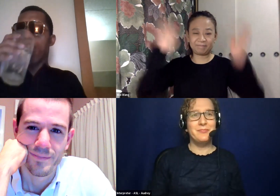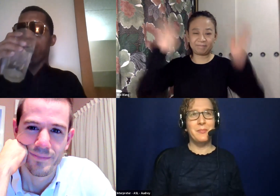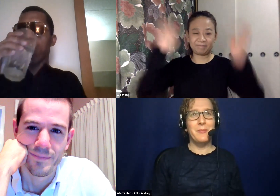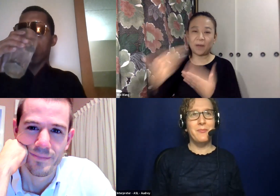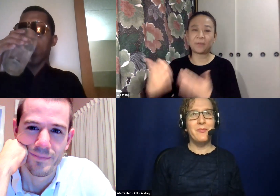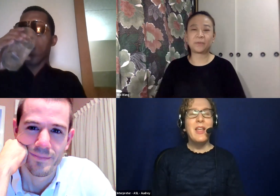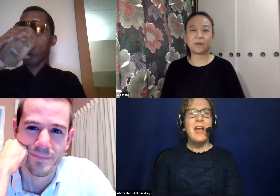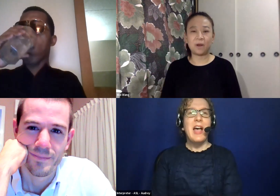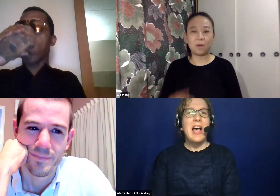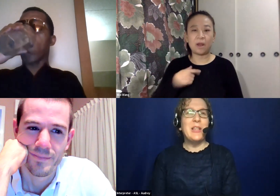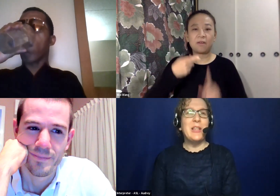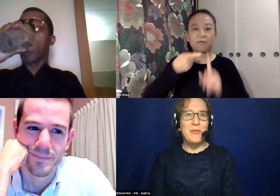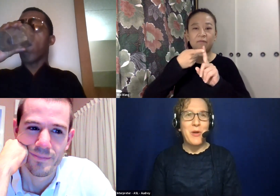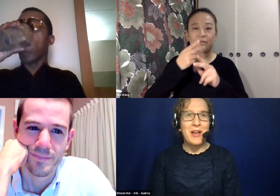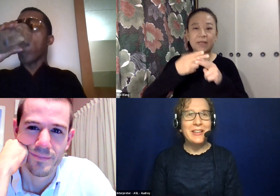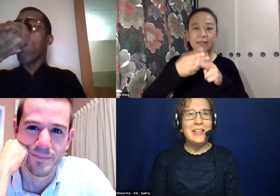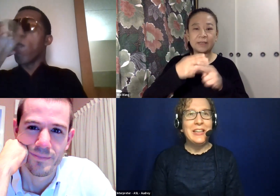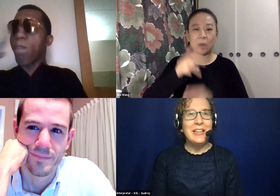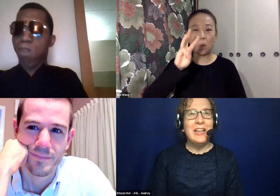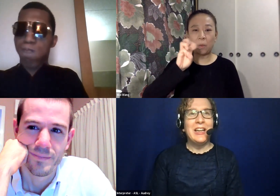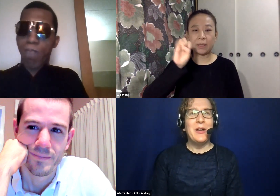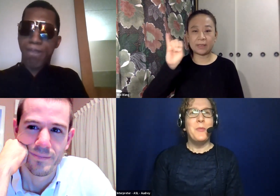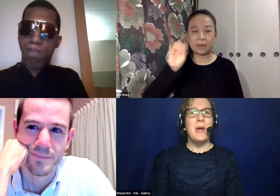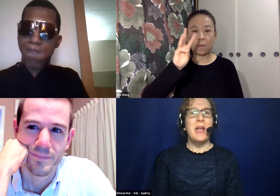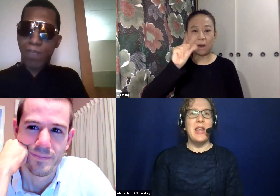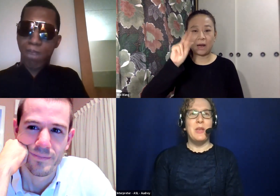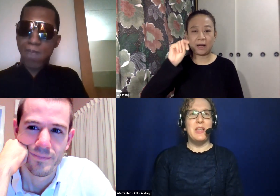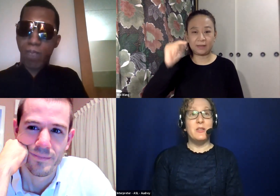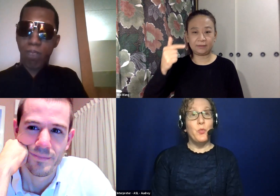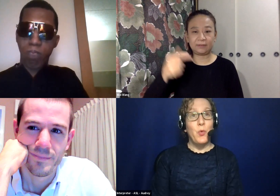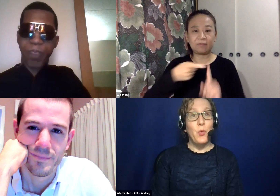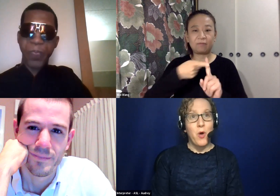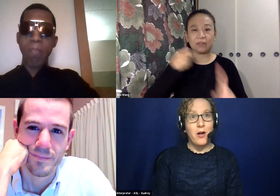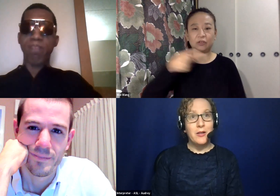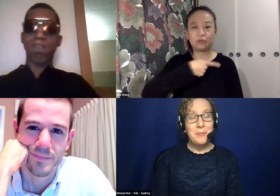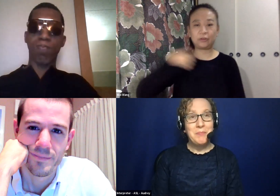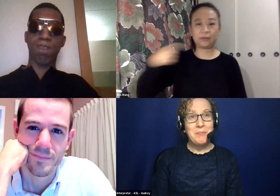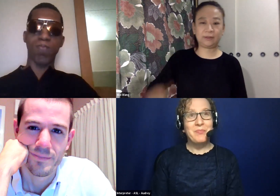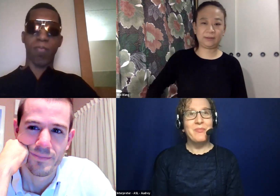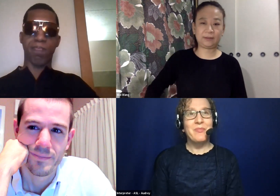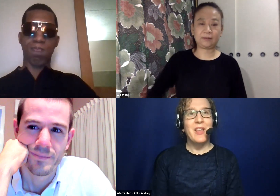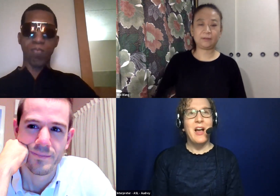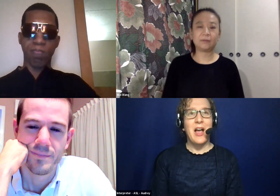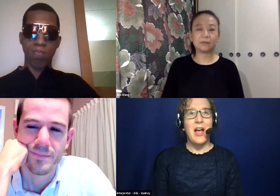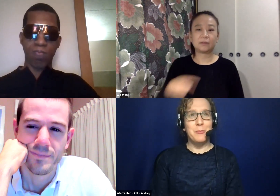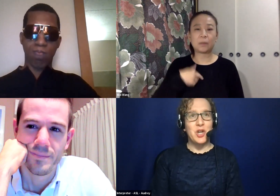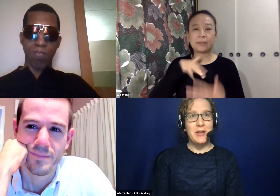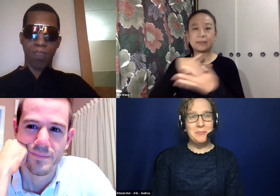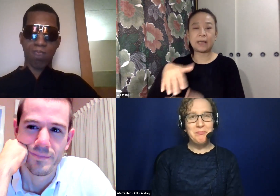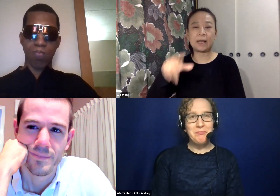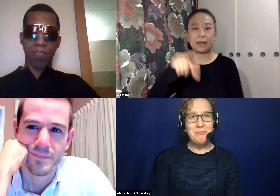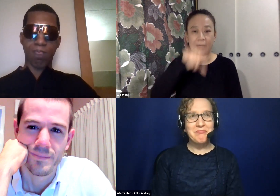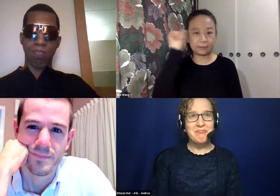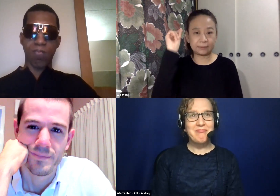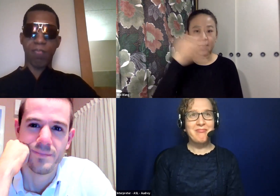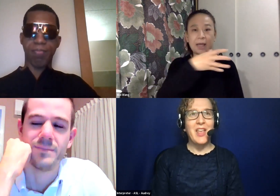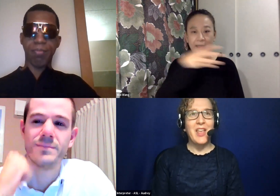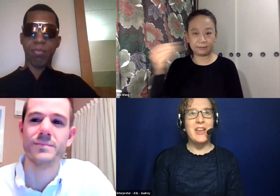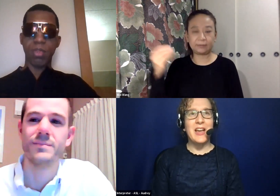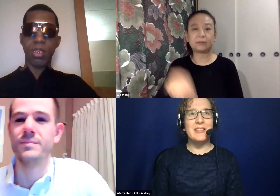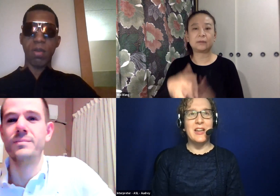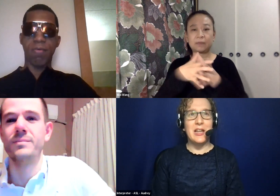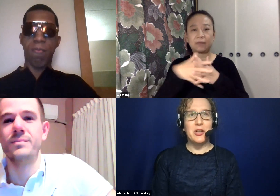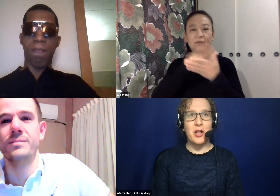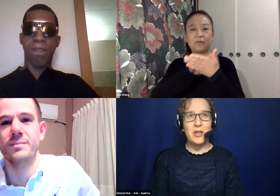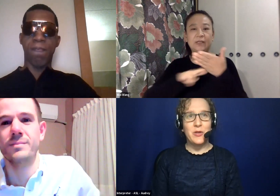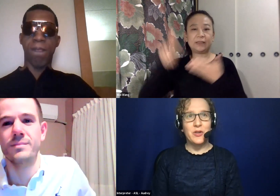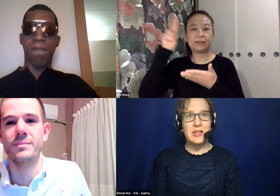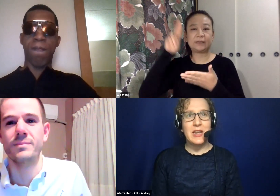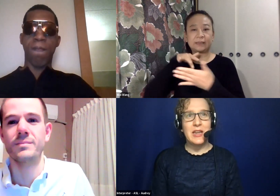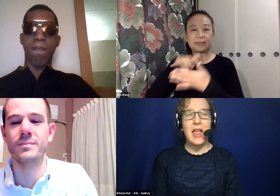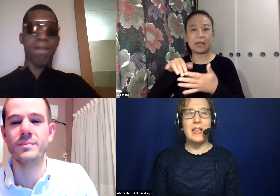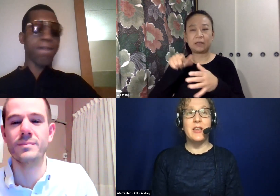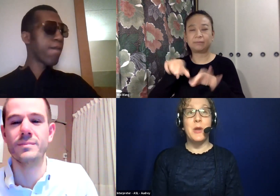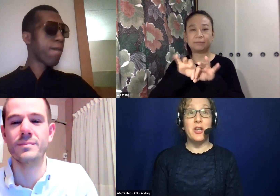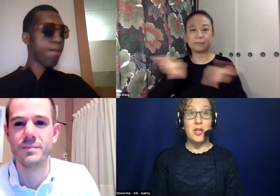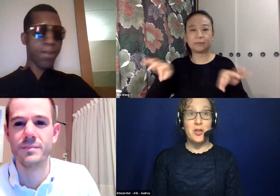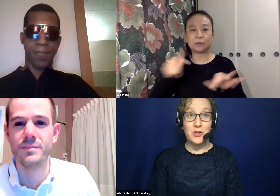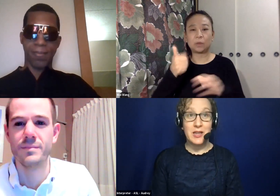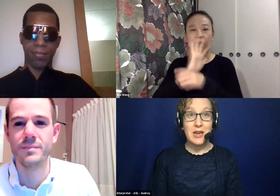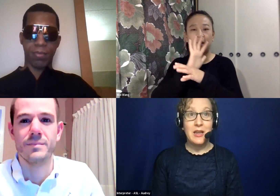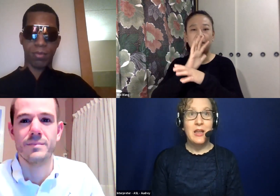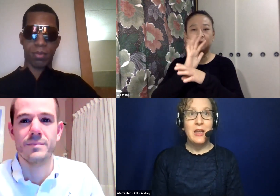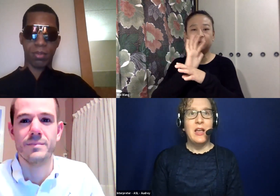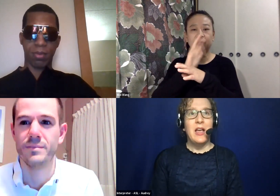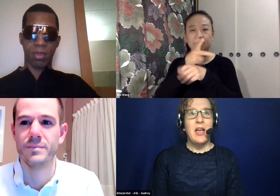Wei Wang. I'm from China. And I studied at Gallaudet University and American University,